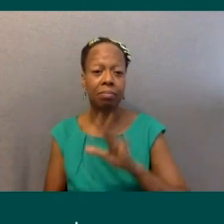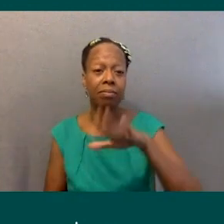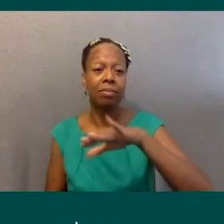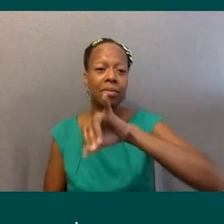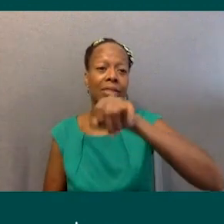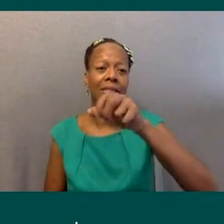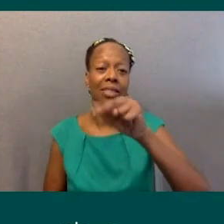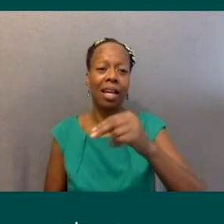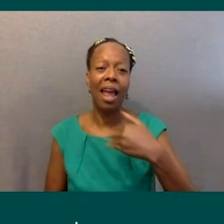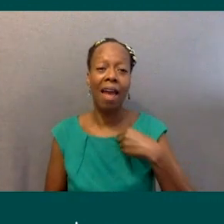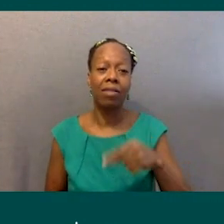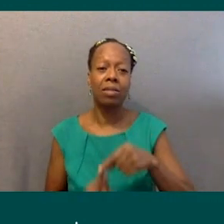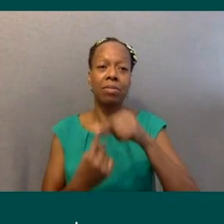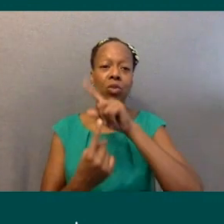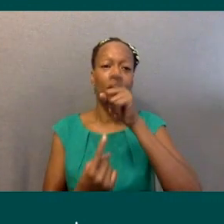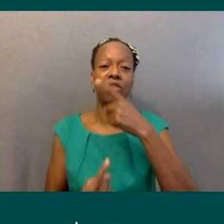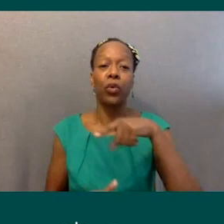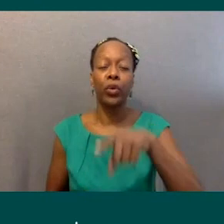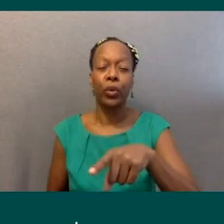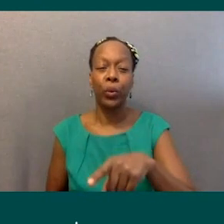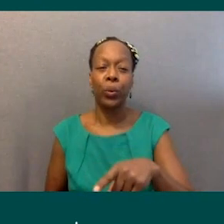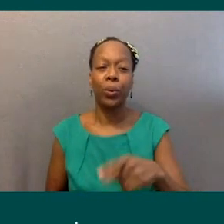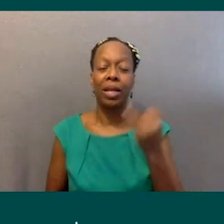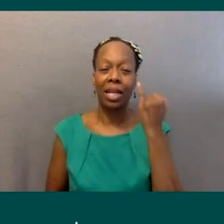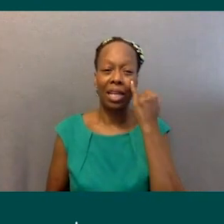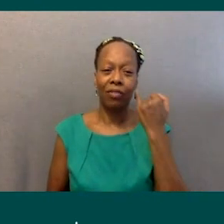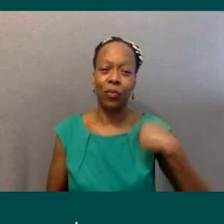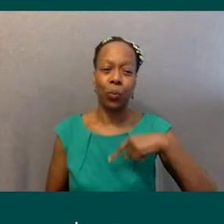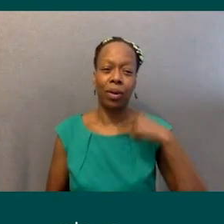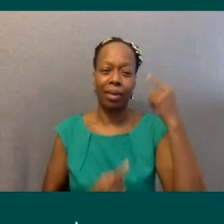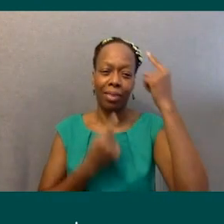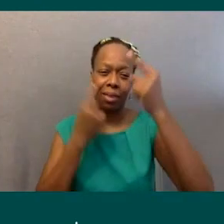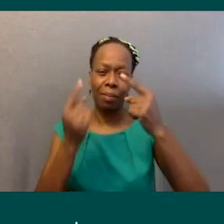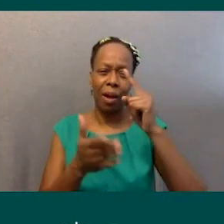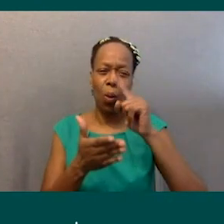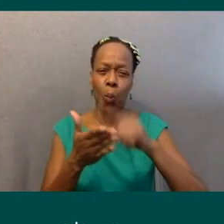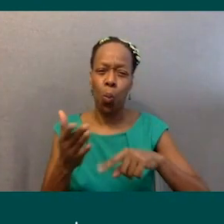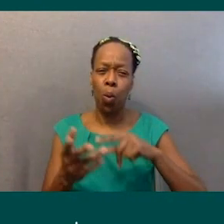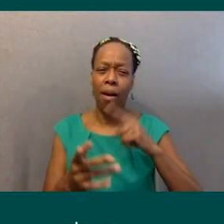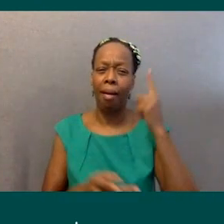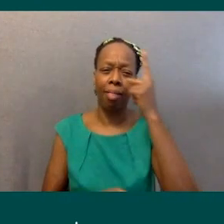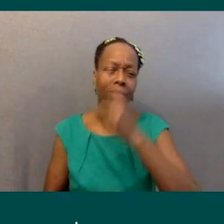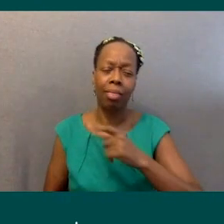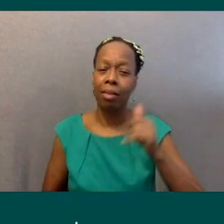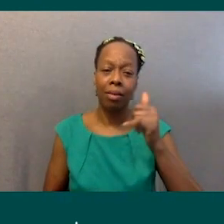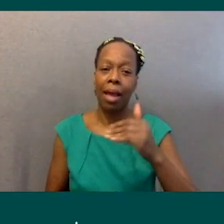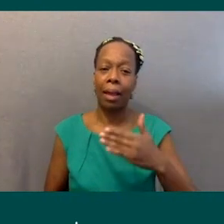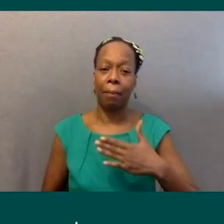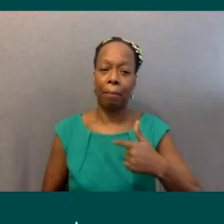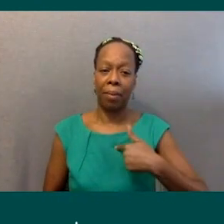about what I should be doing to advocate for my child's, even mental health, all these things that potentially others